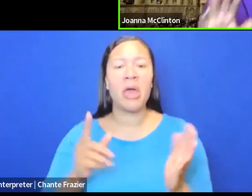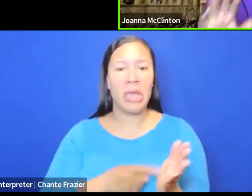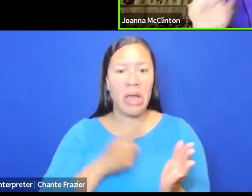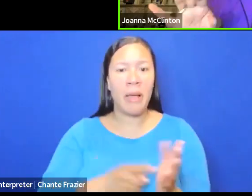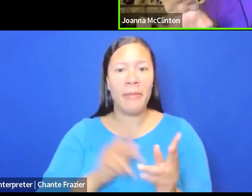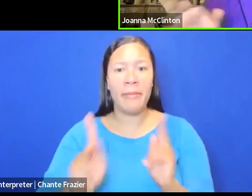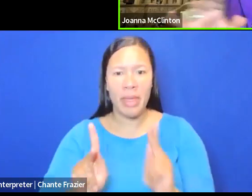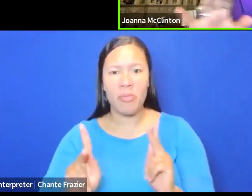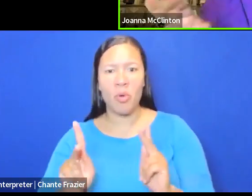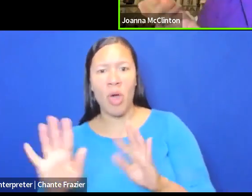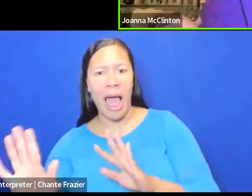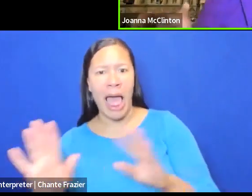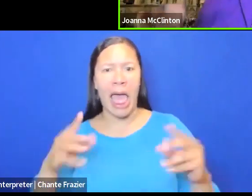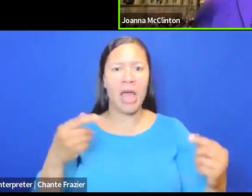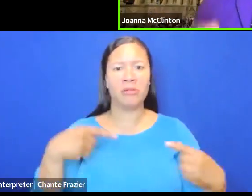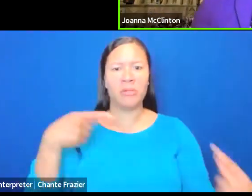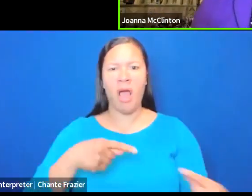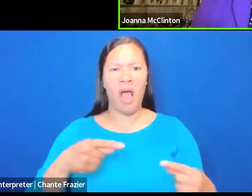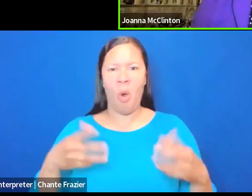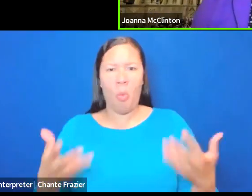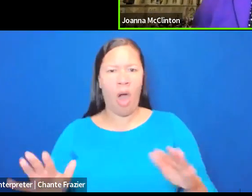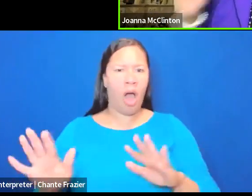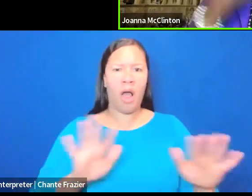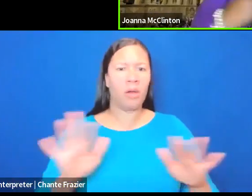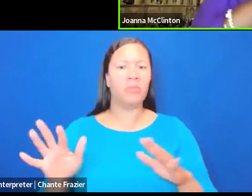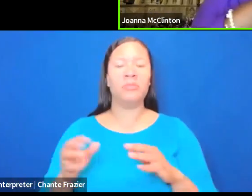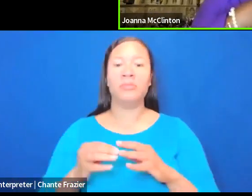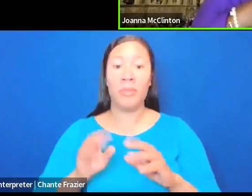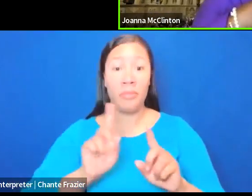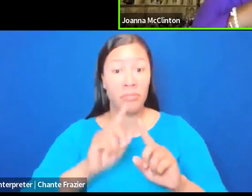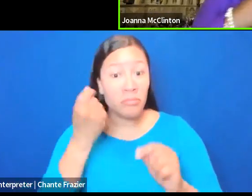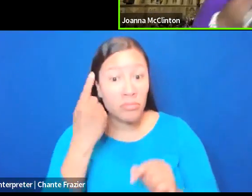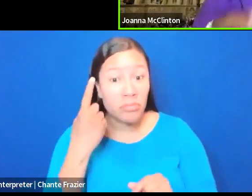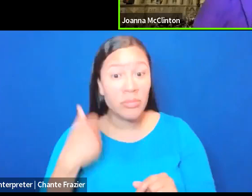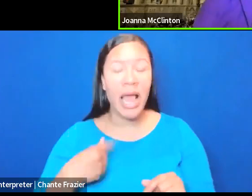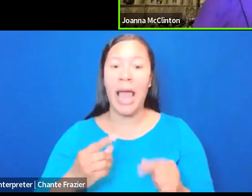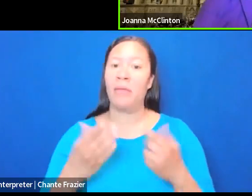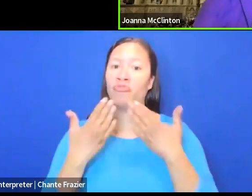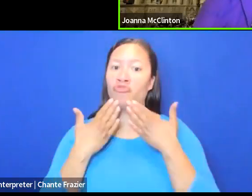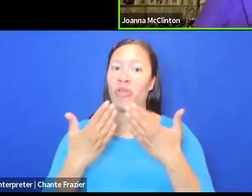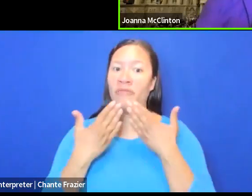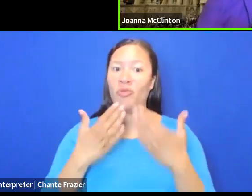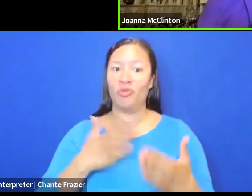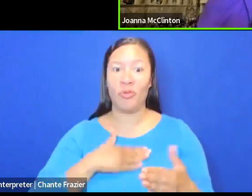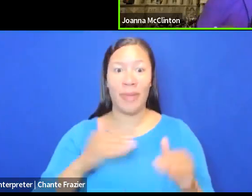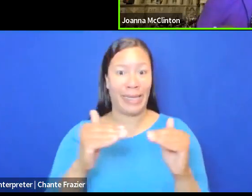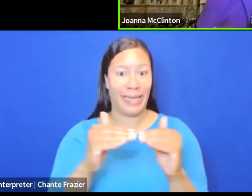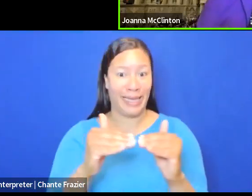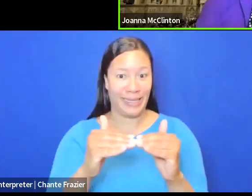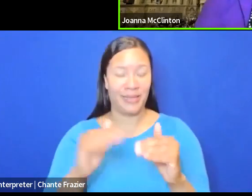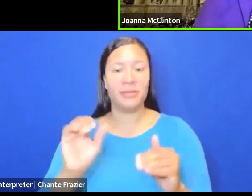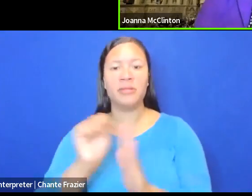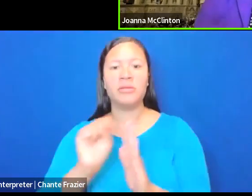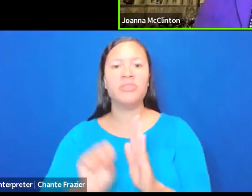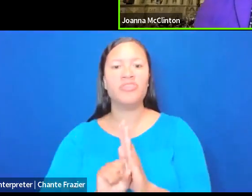story off-line because of course when you are the first it is difficult. It's challenging it's hard people